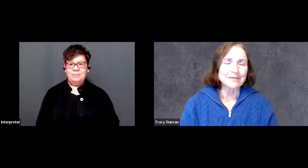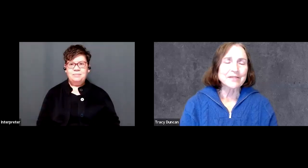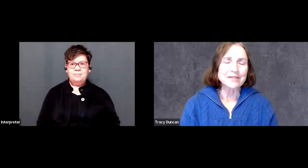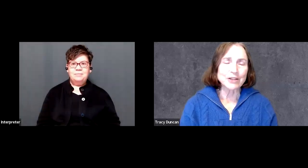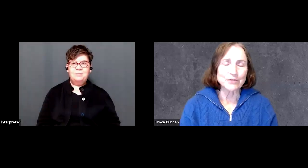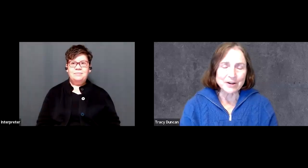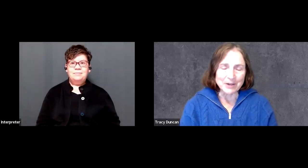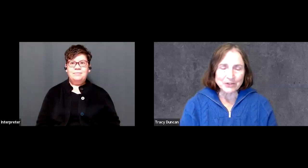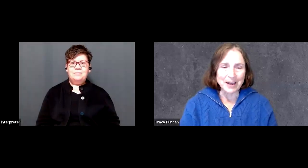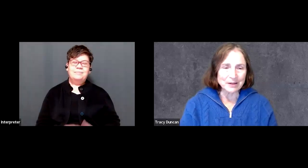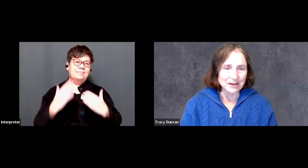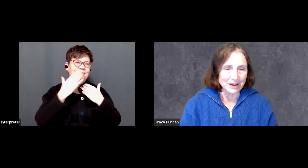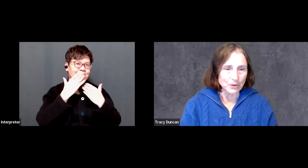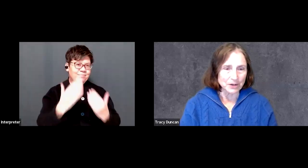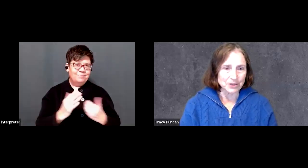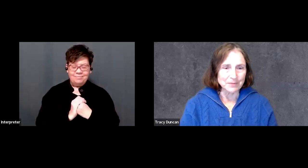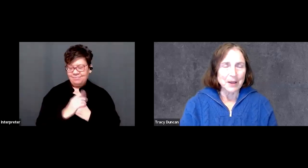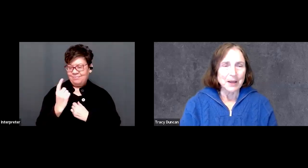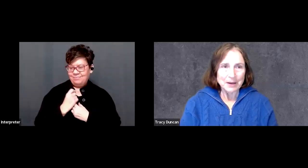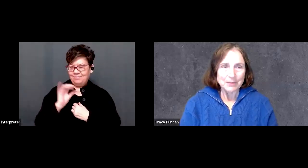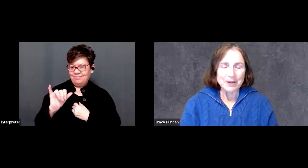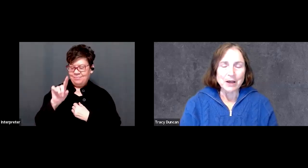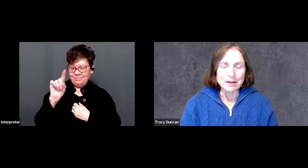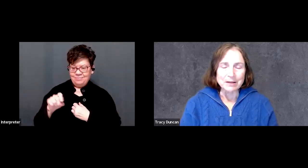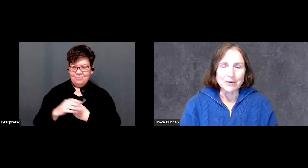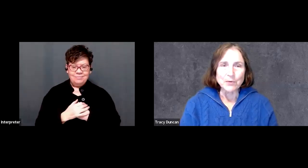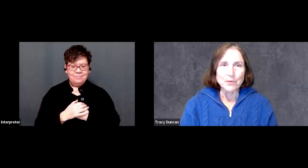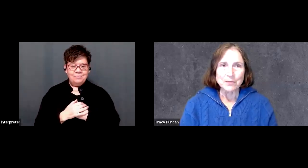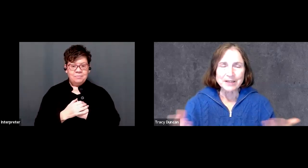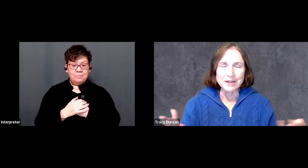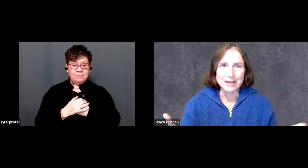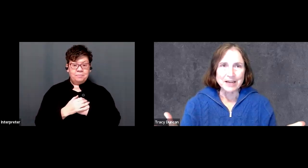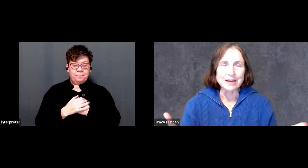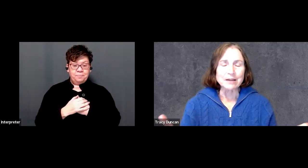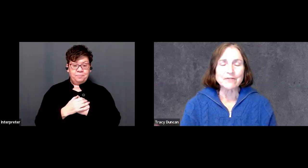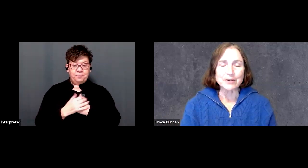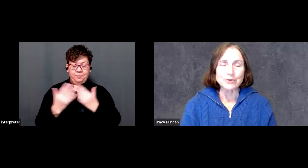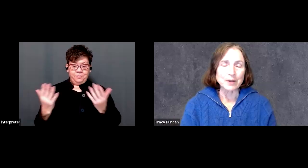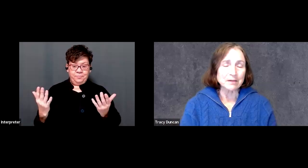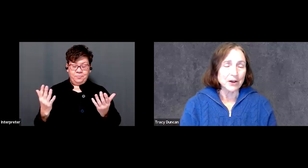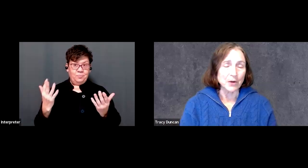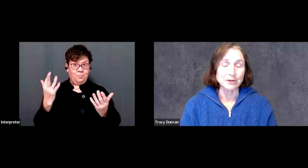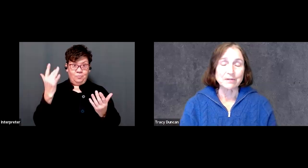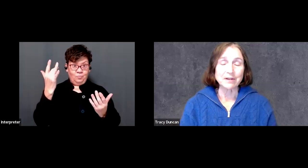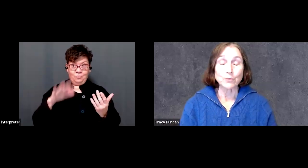Um... thank you very much for asking that question. Because Tennessee is filled with stakeholders,